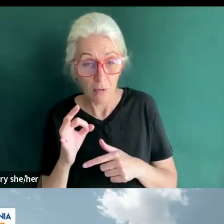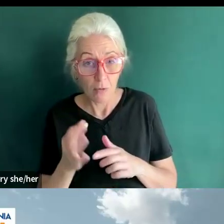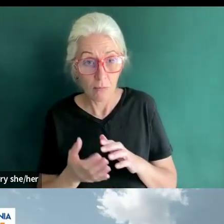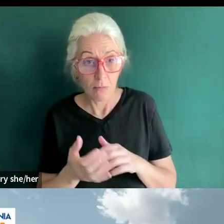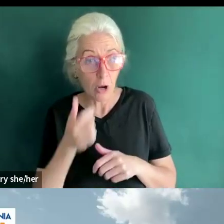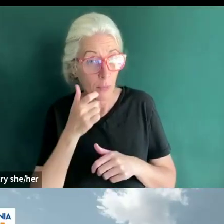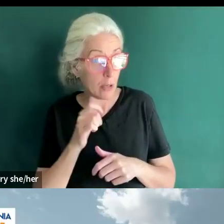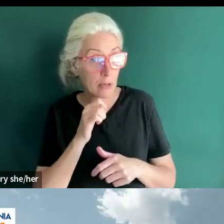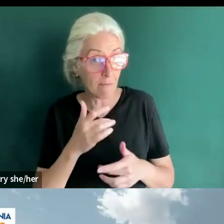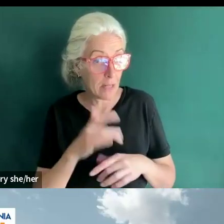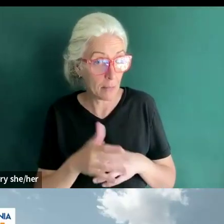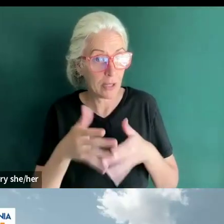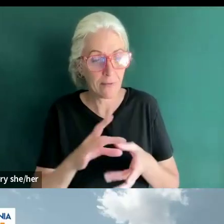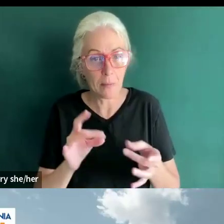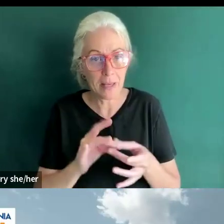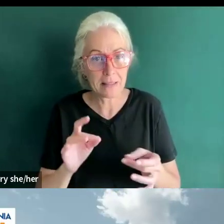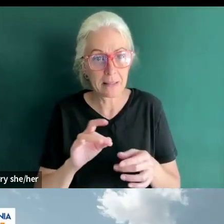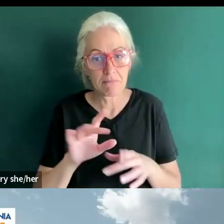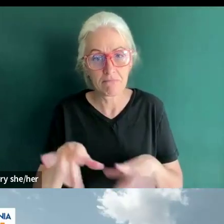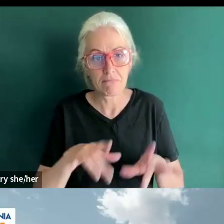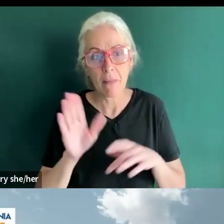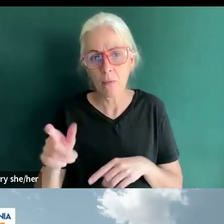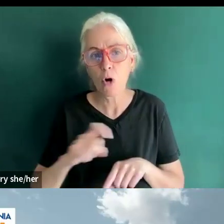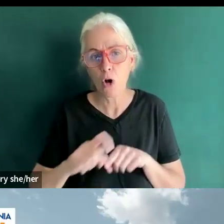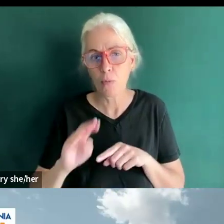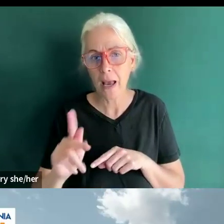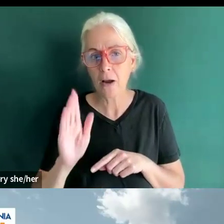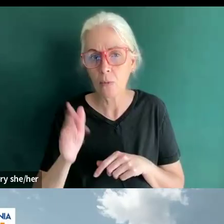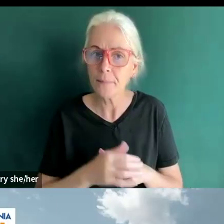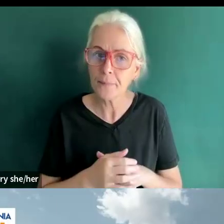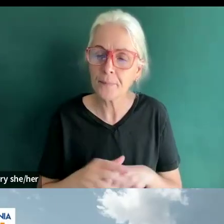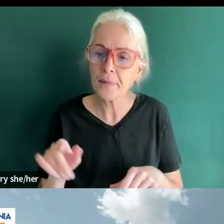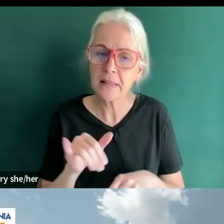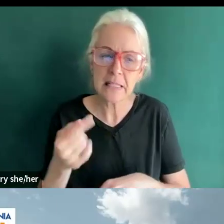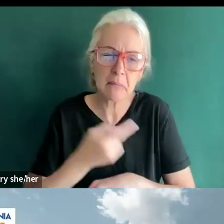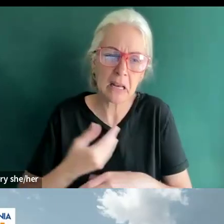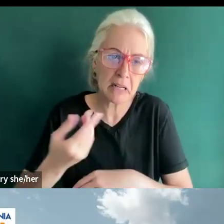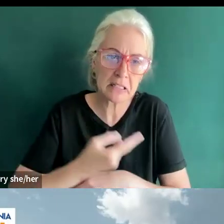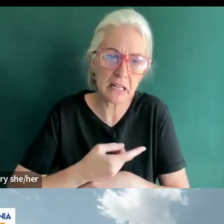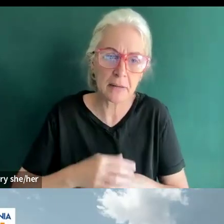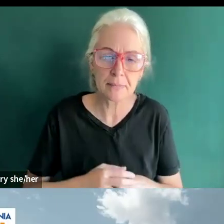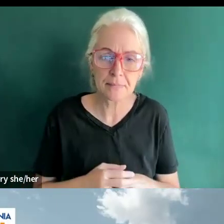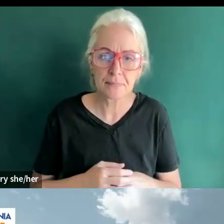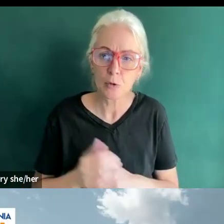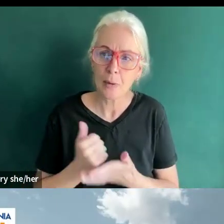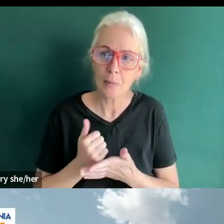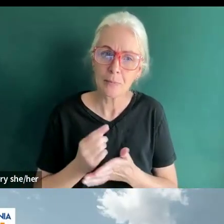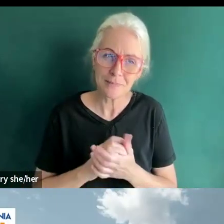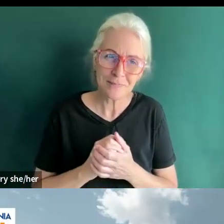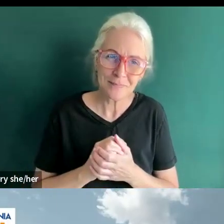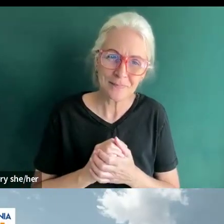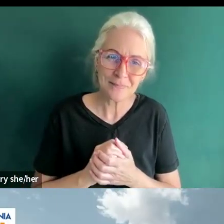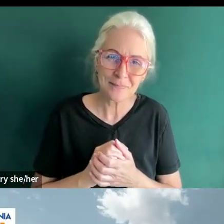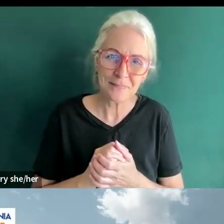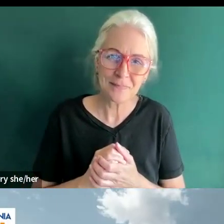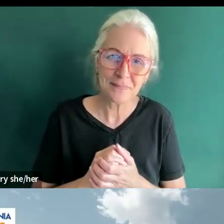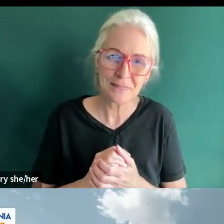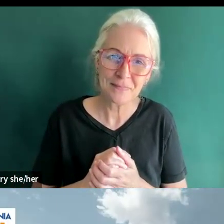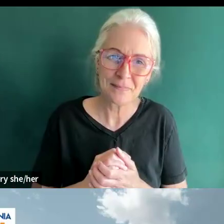unavailable, you leave a message, and they'll call you back same day or next day to, to assist you.